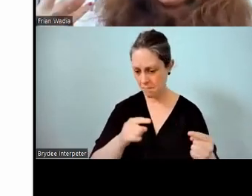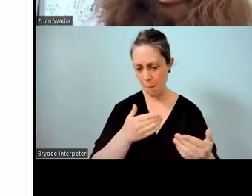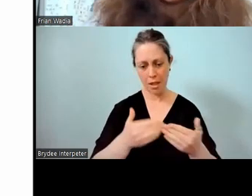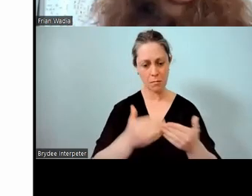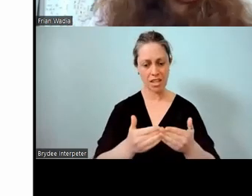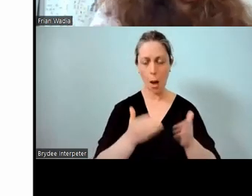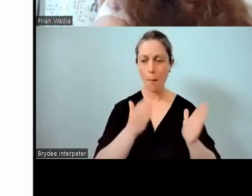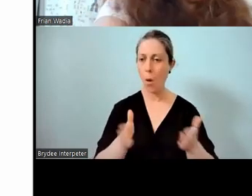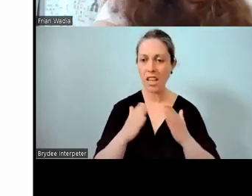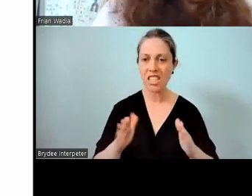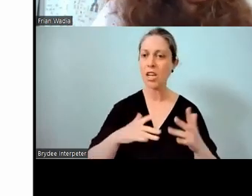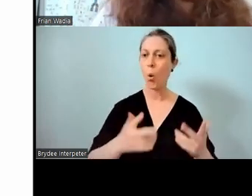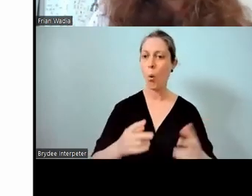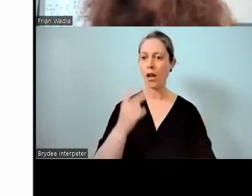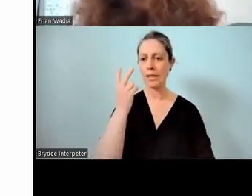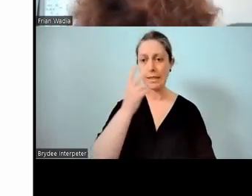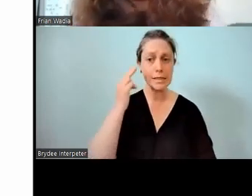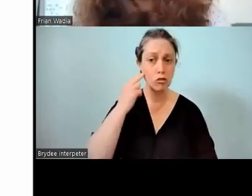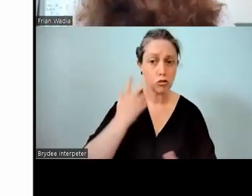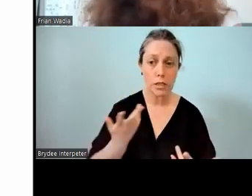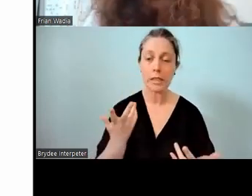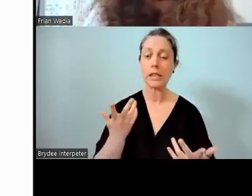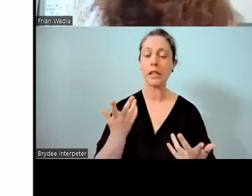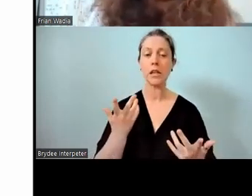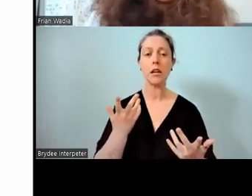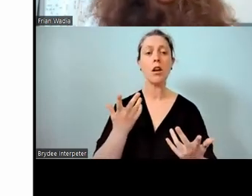and make sure they can sort of access that. Then you have mana enhancing.